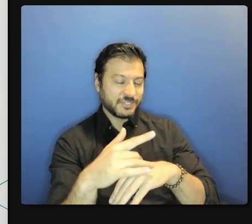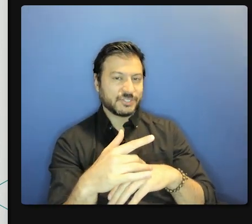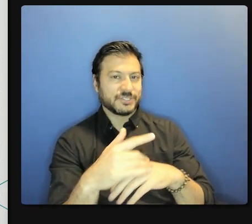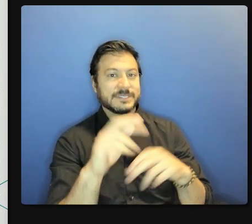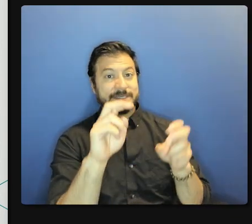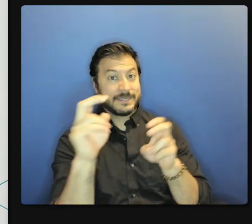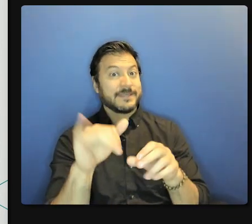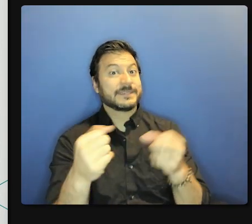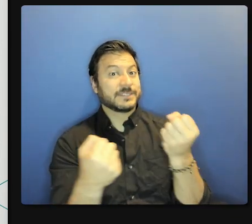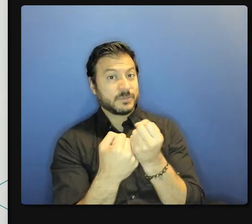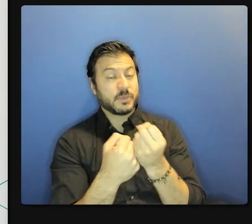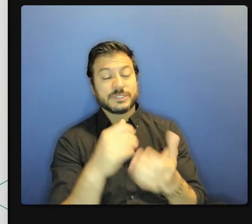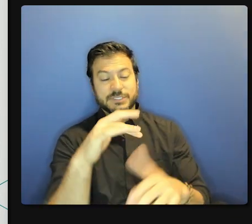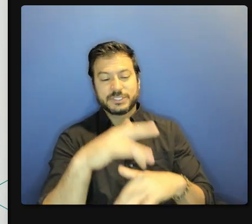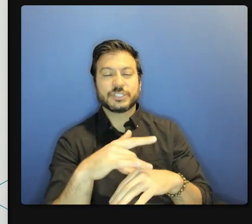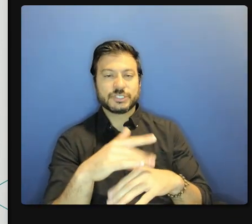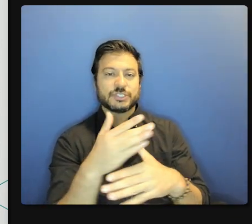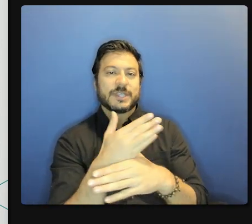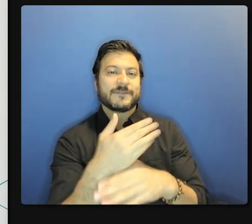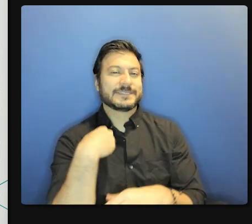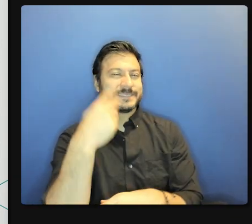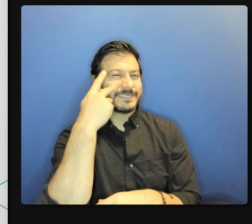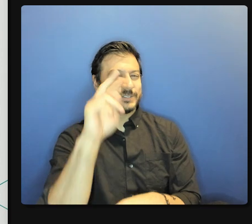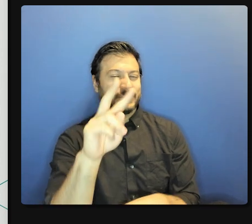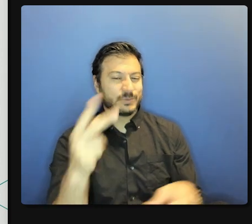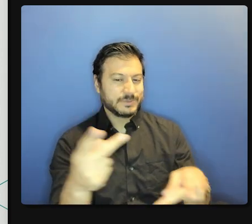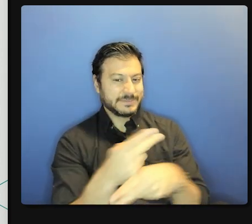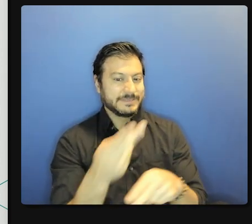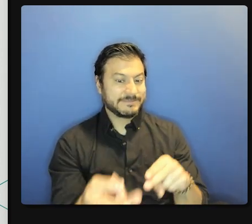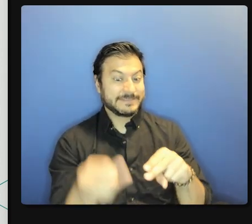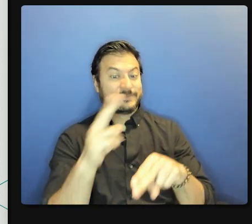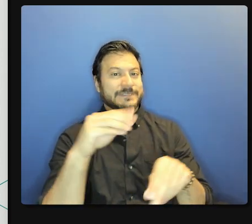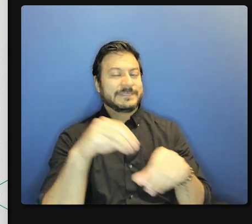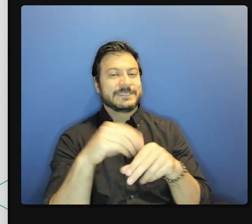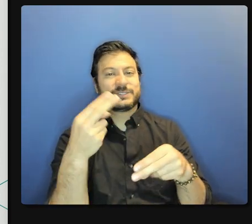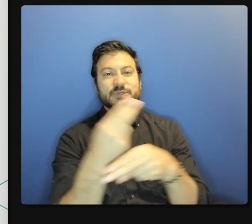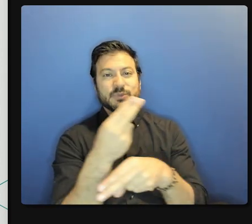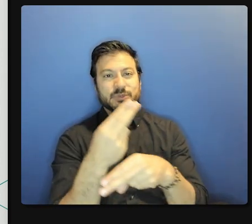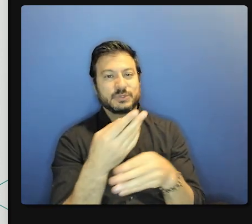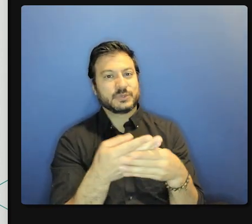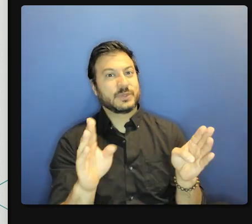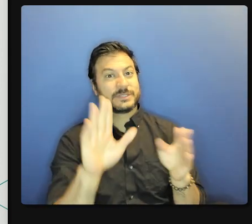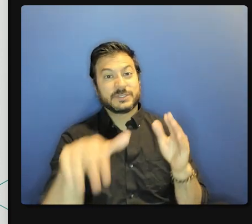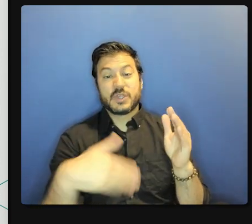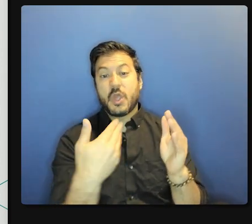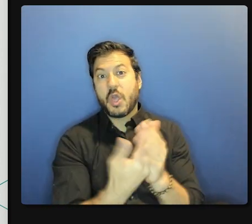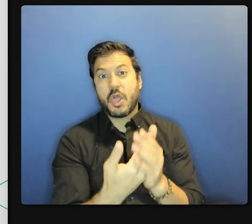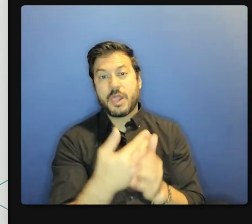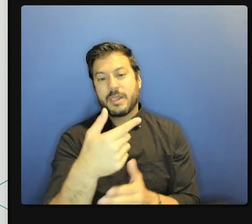Titles that support touch, on average, see a 2x increase in usage across all genres.